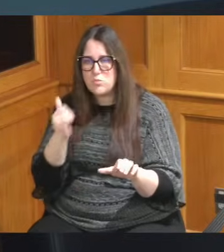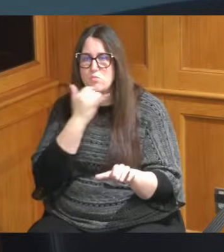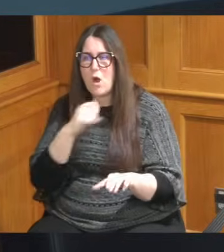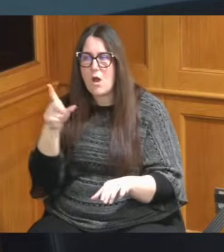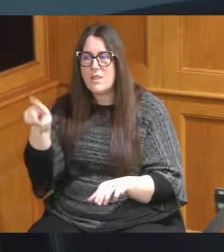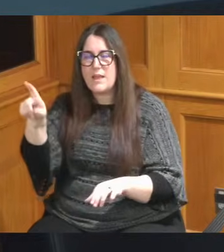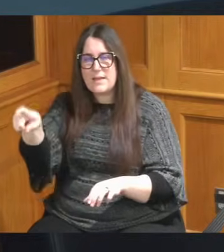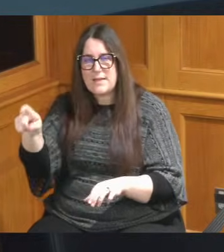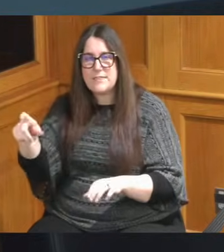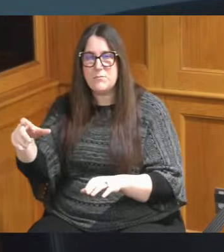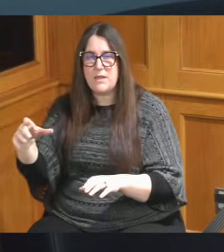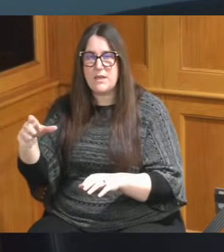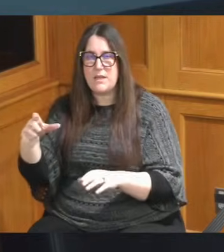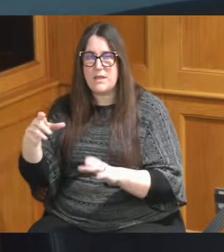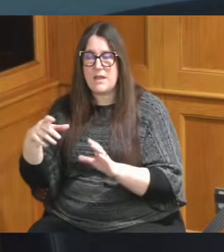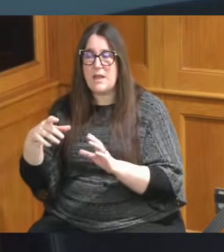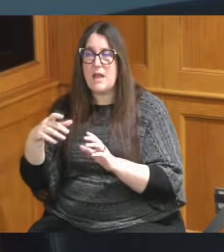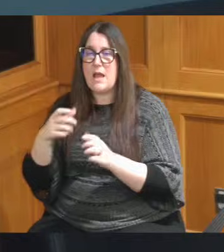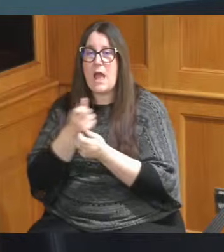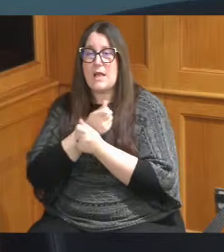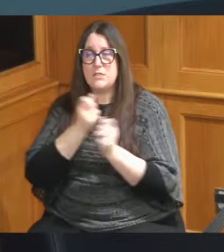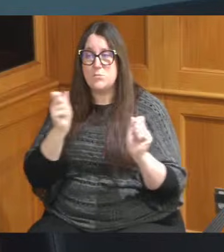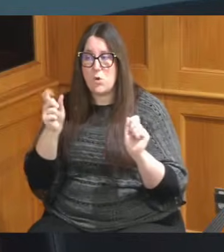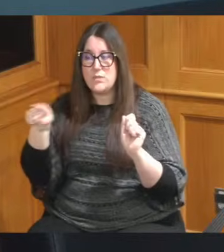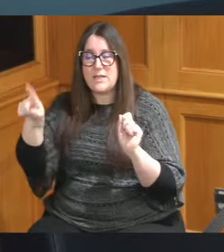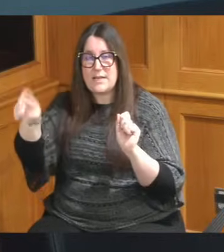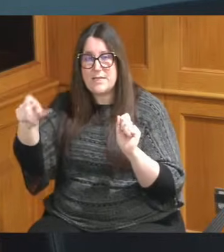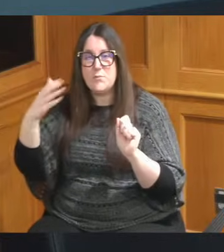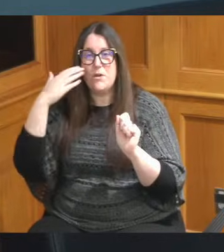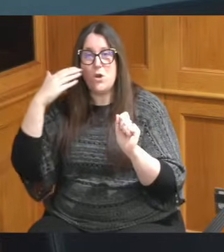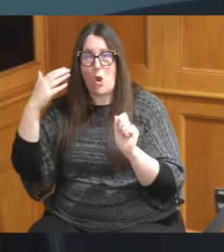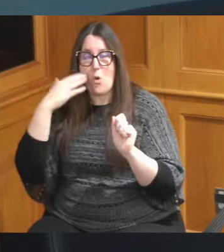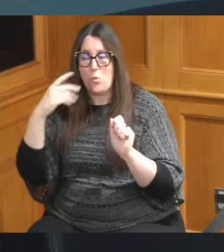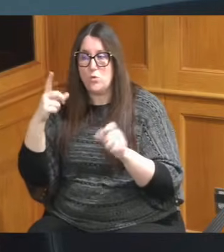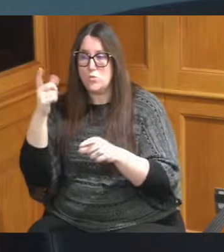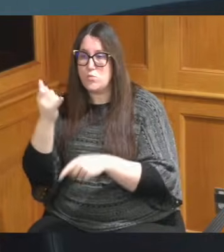held they need to be exposed and they need to be held accountable because they're doing this